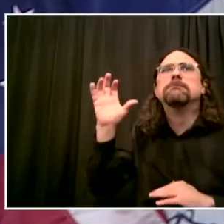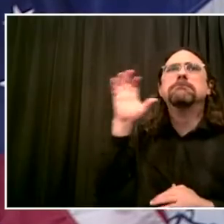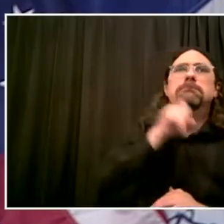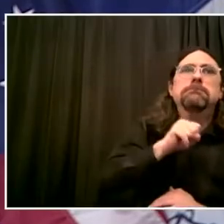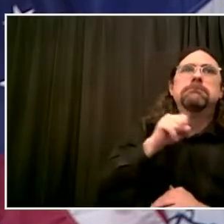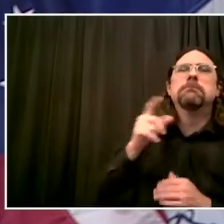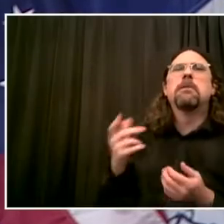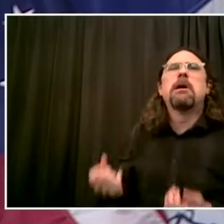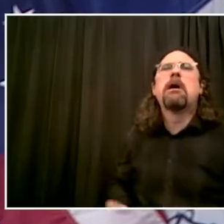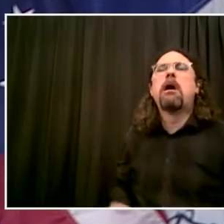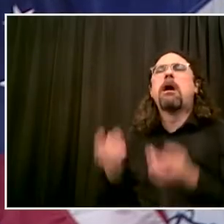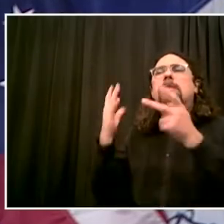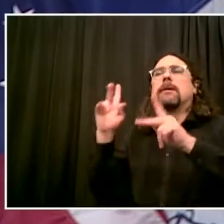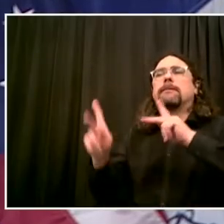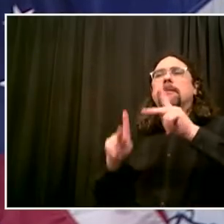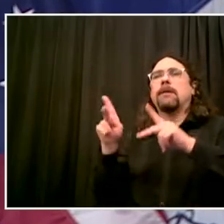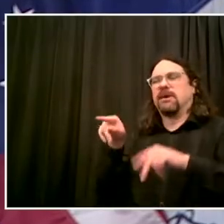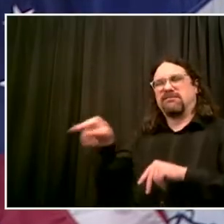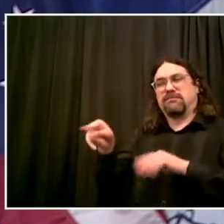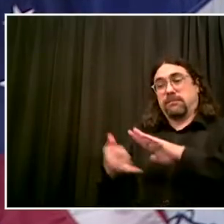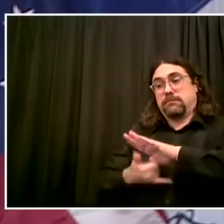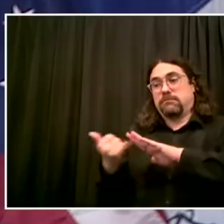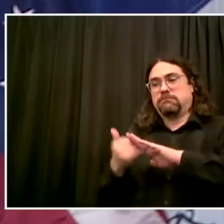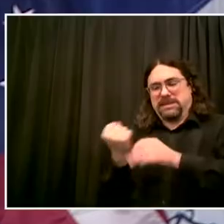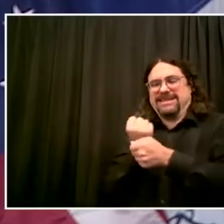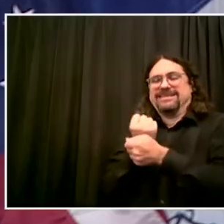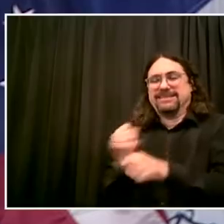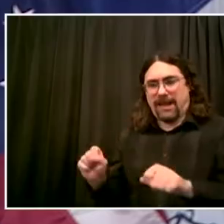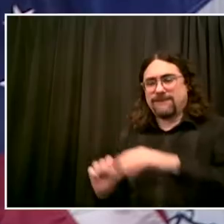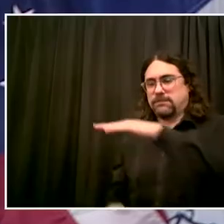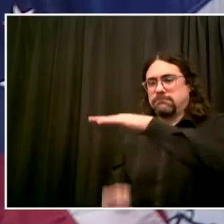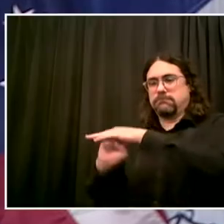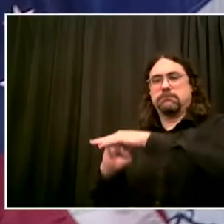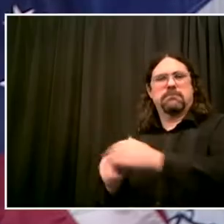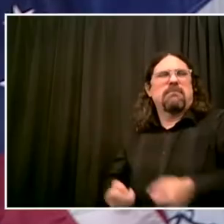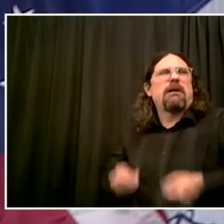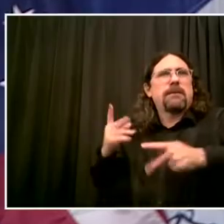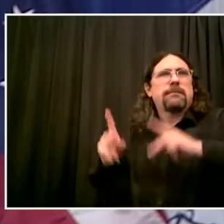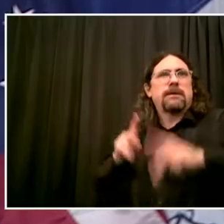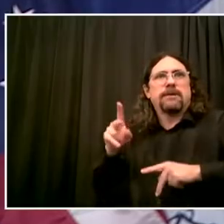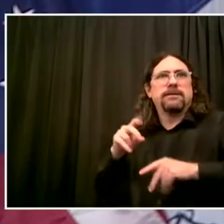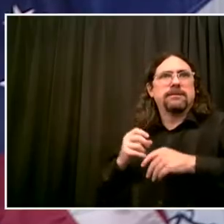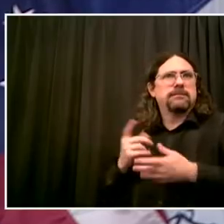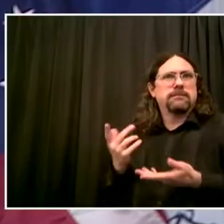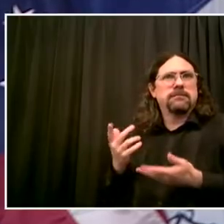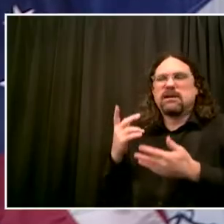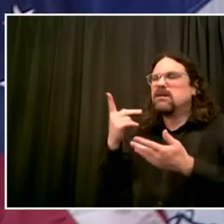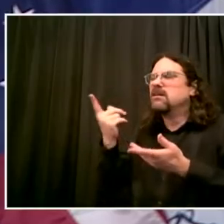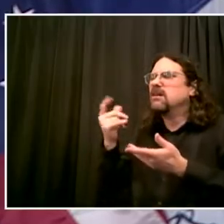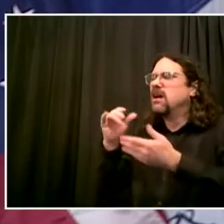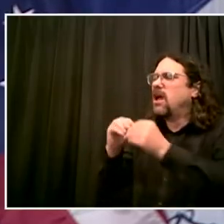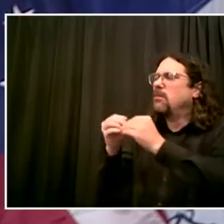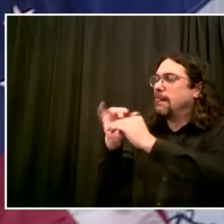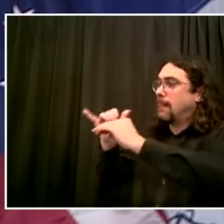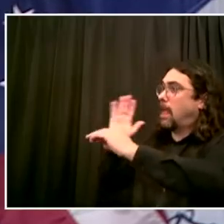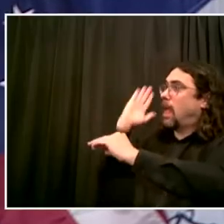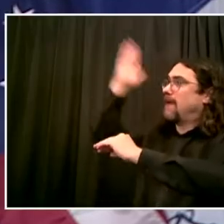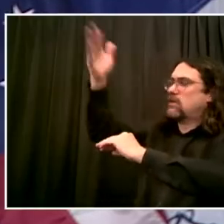MANY PEOPLE CAN